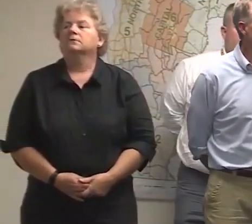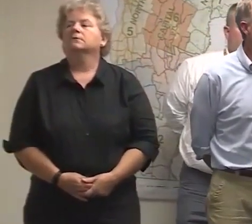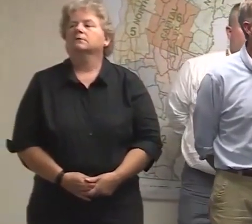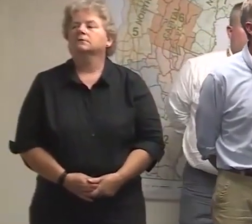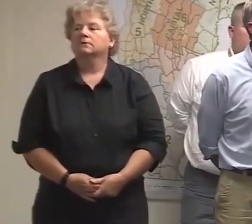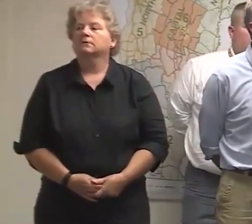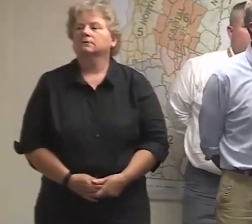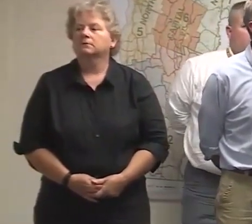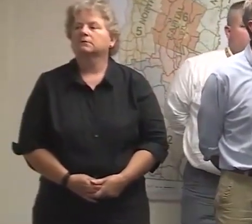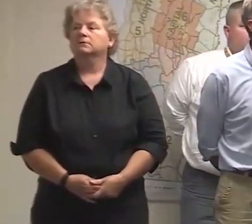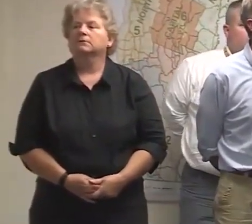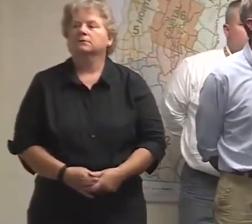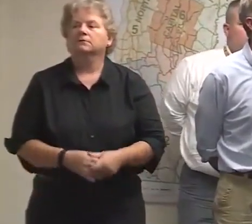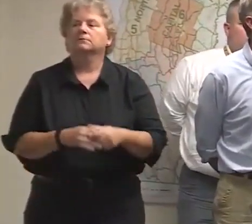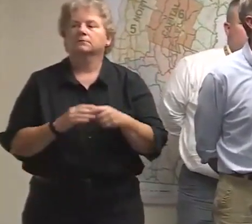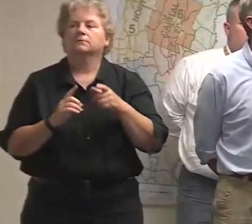AND. SURE.